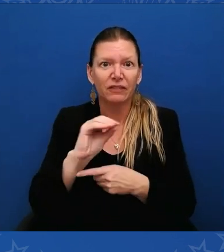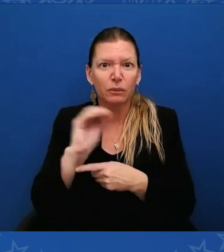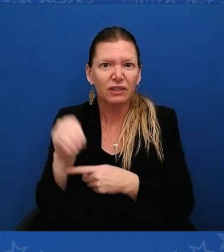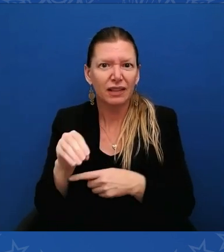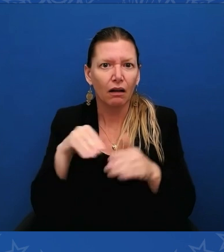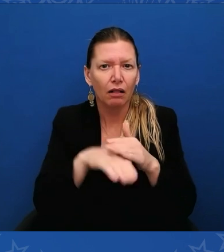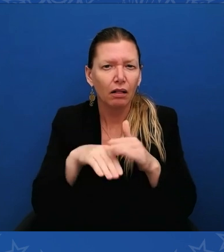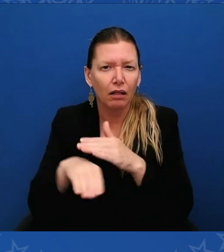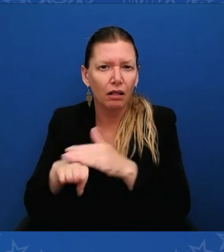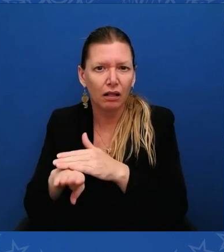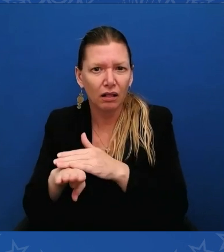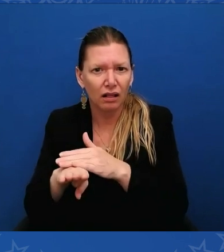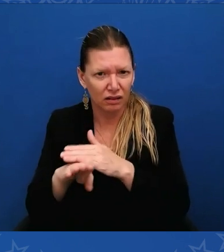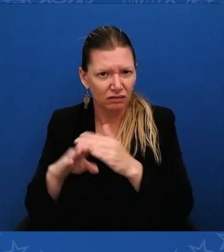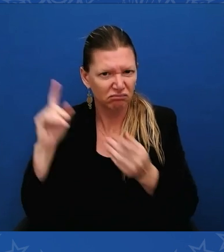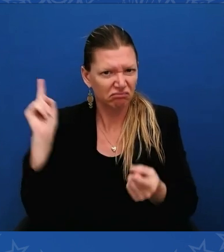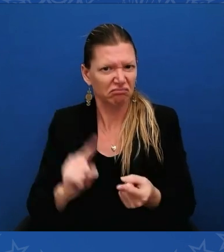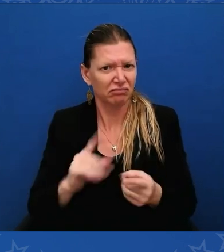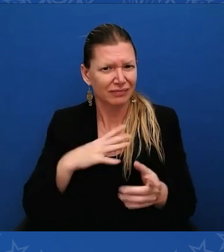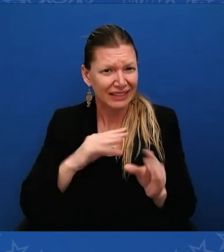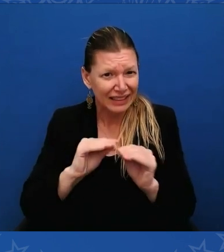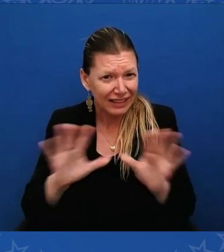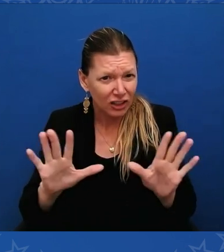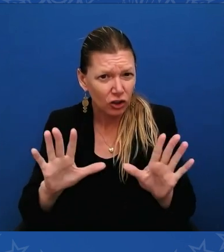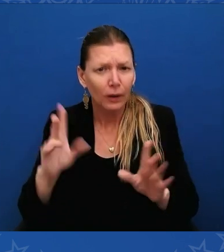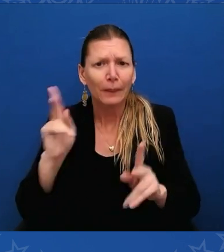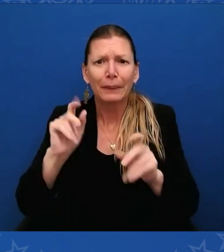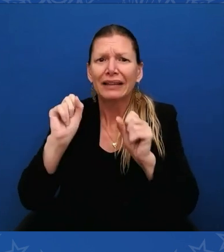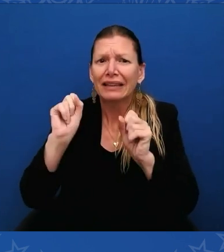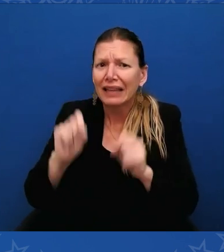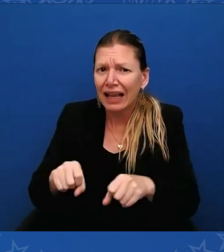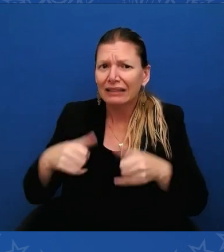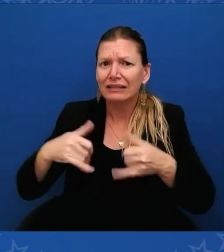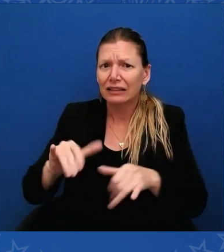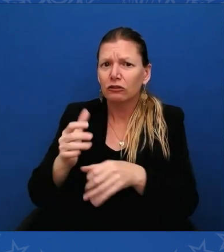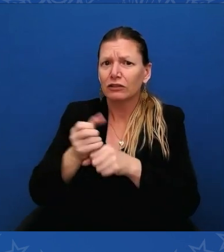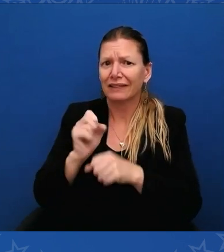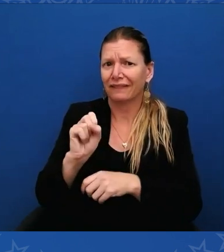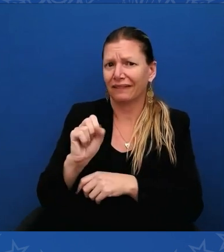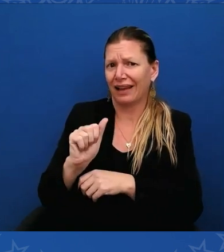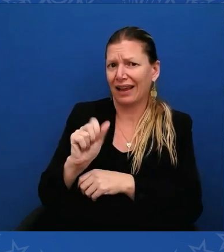But let me be clear: There is no substitute for comprehensive immigration reform --